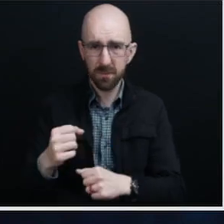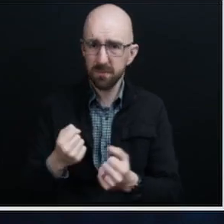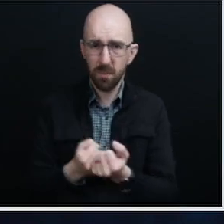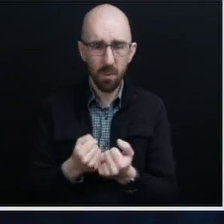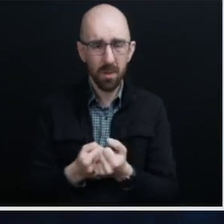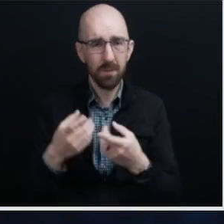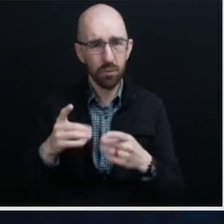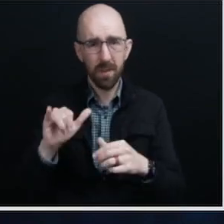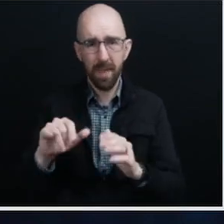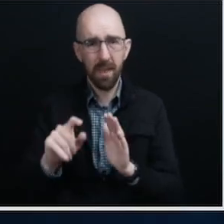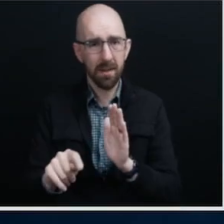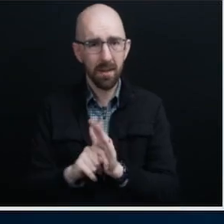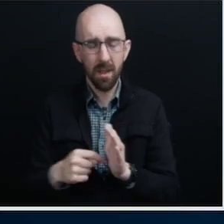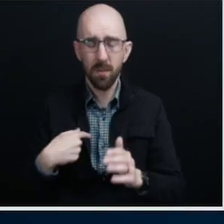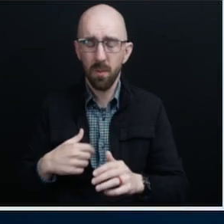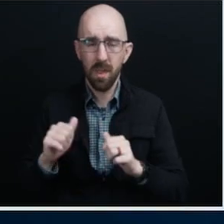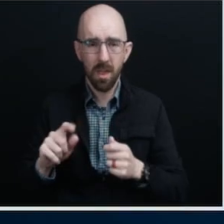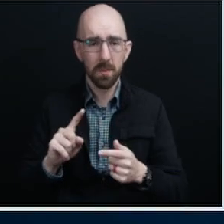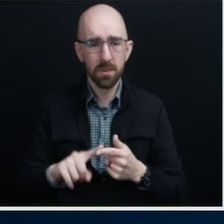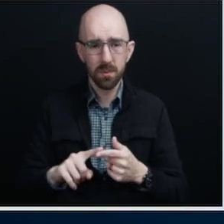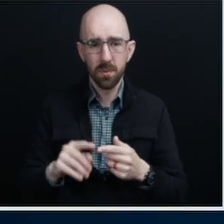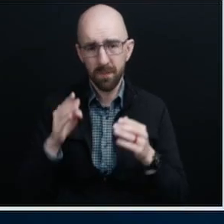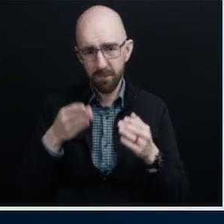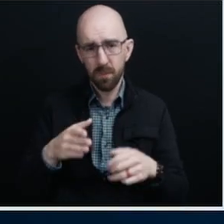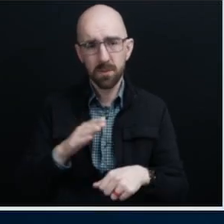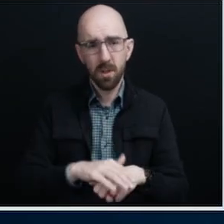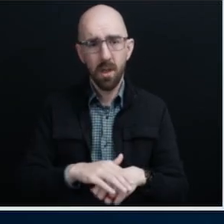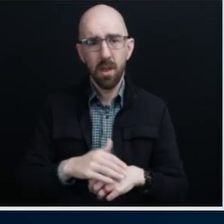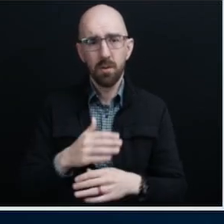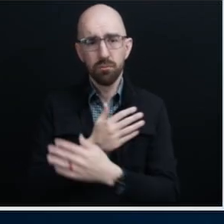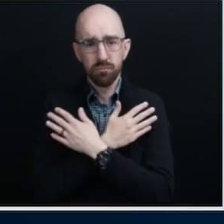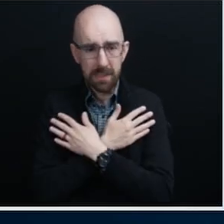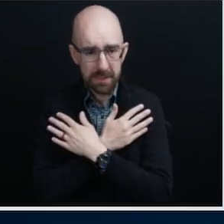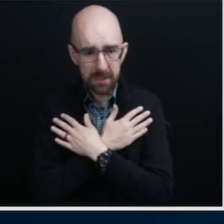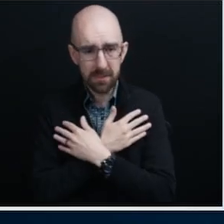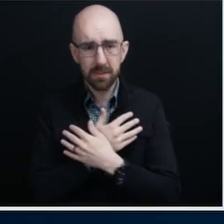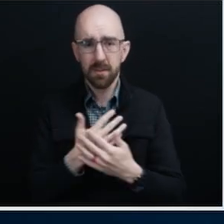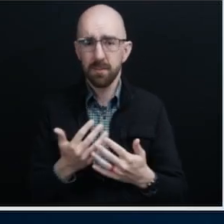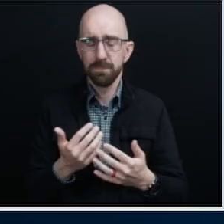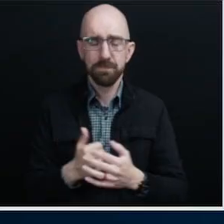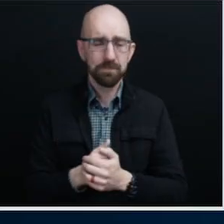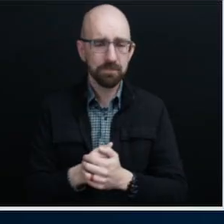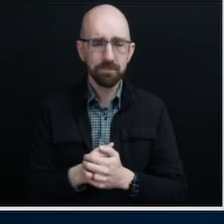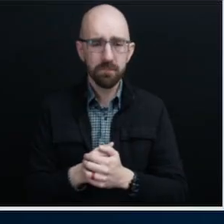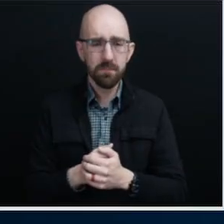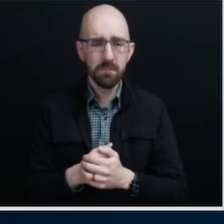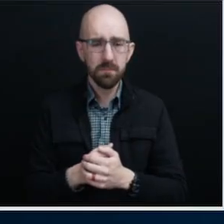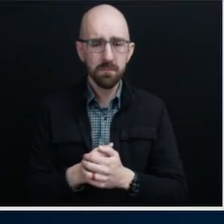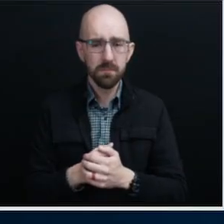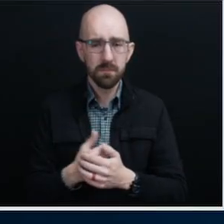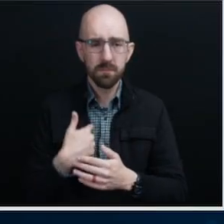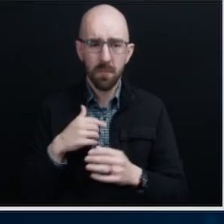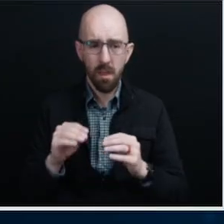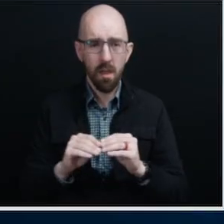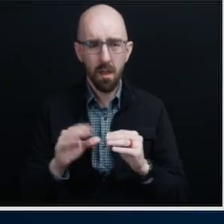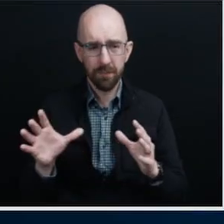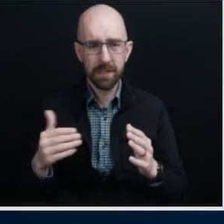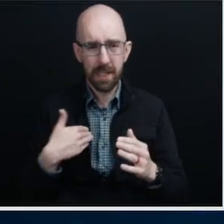I was able to kind of focus on resting. Um, I obviously like had the physical issues with chemo,